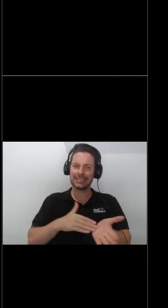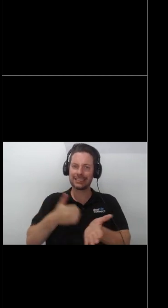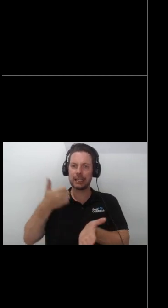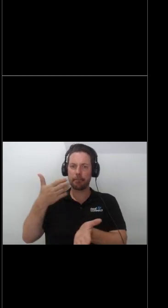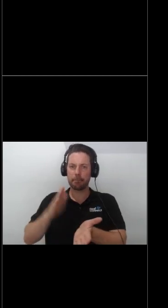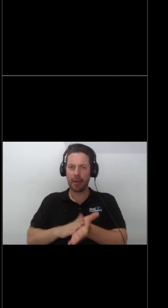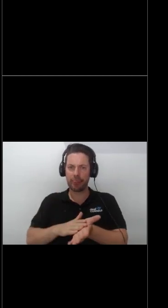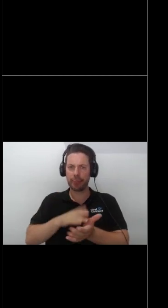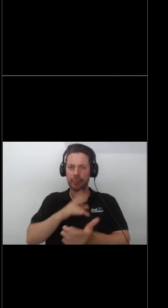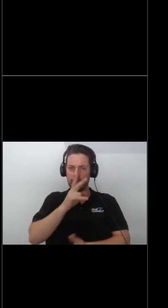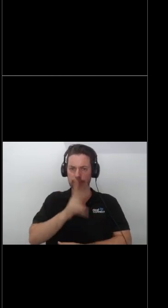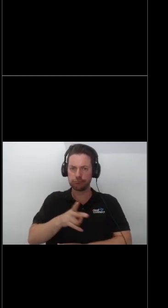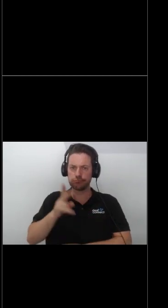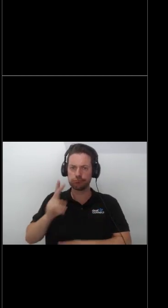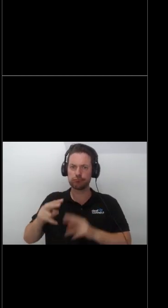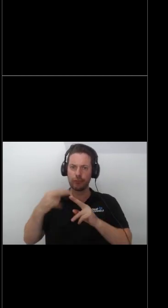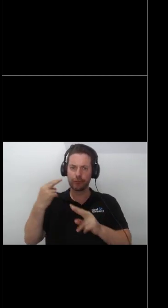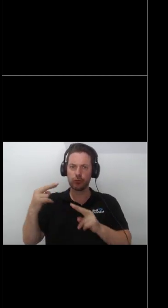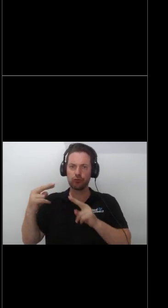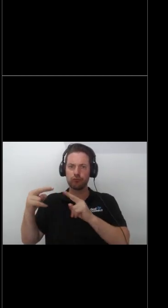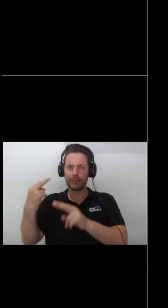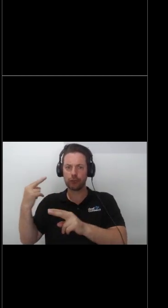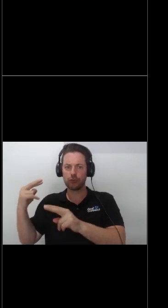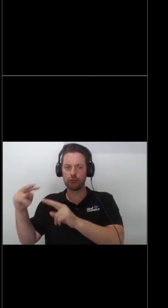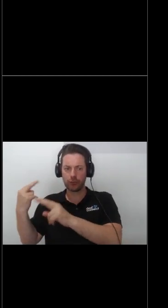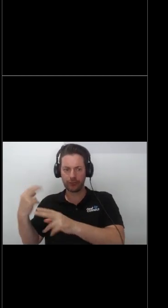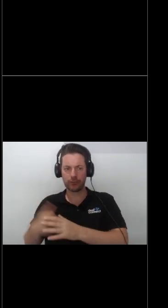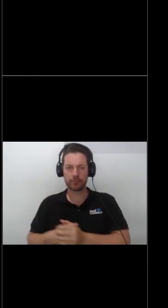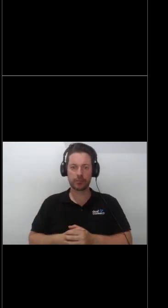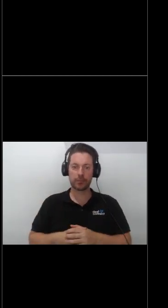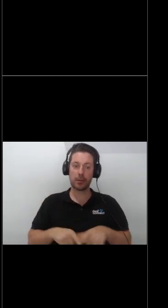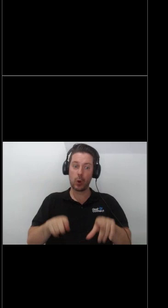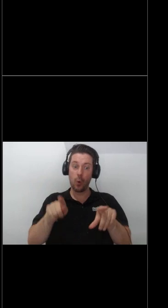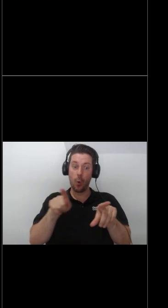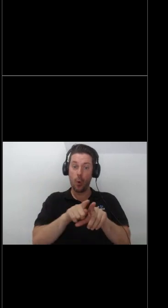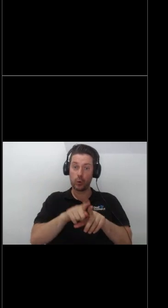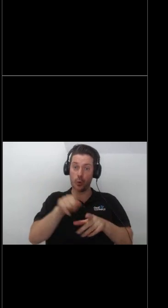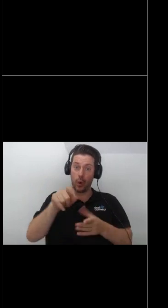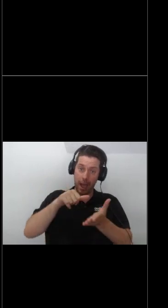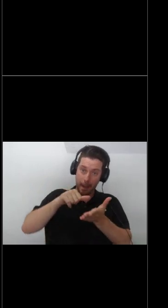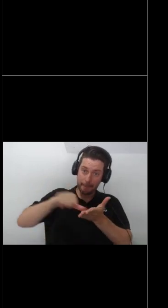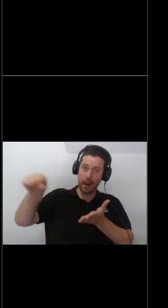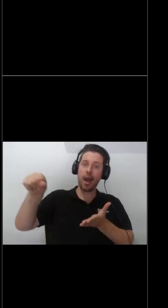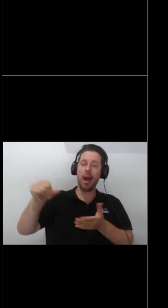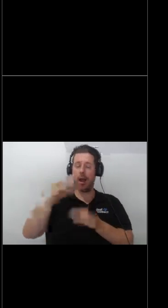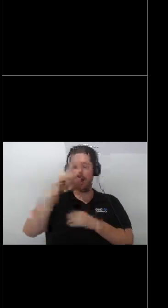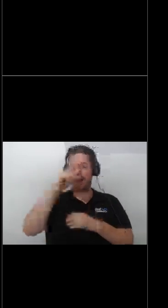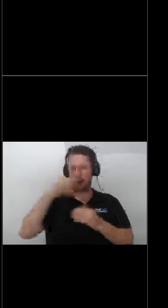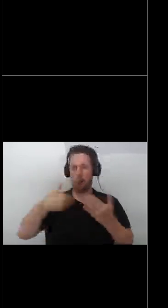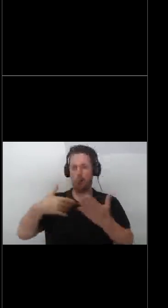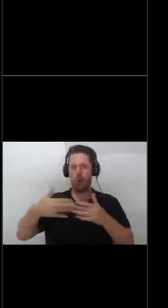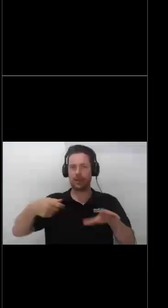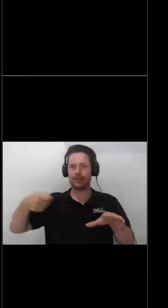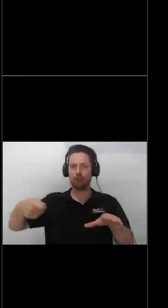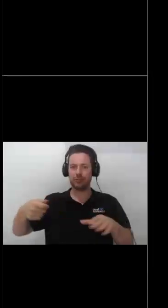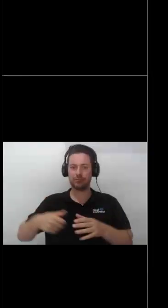Hearings can also be held following an application so people are subject to involuntary orders, can make an application